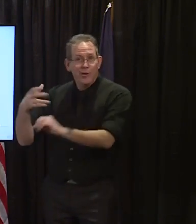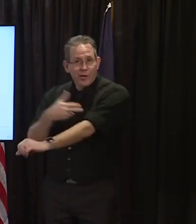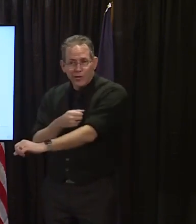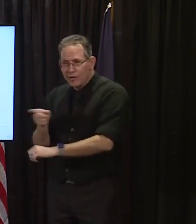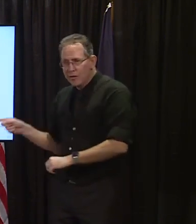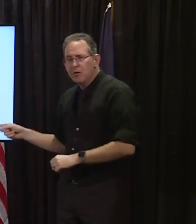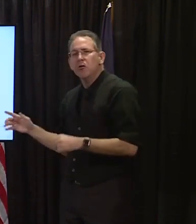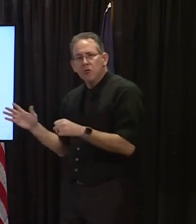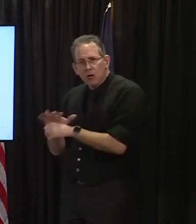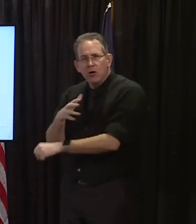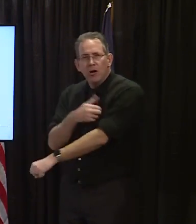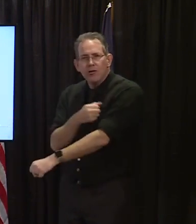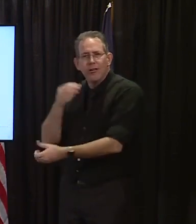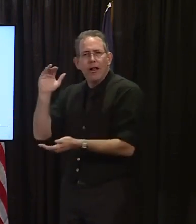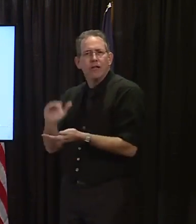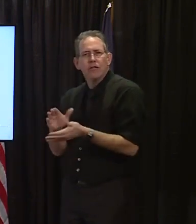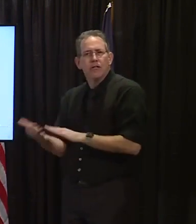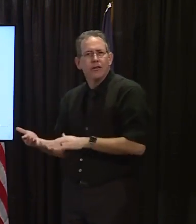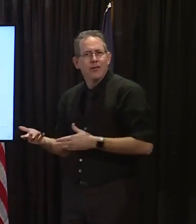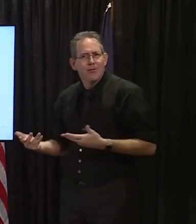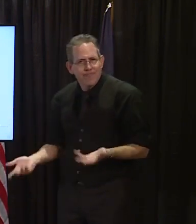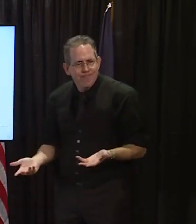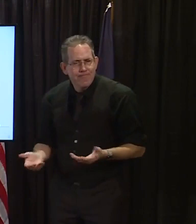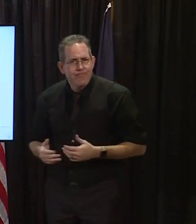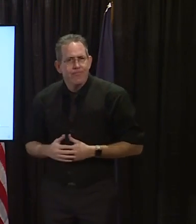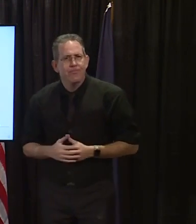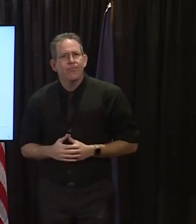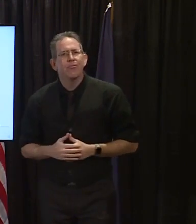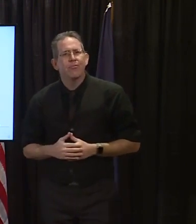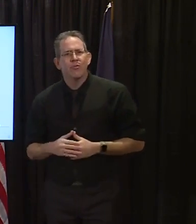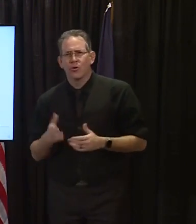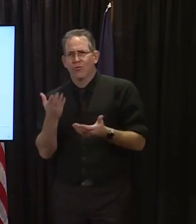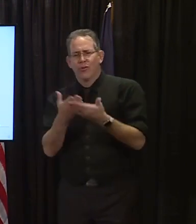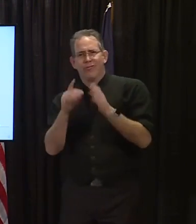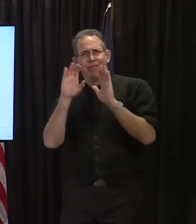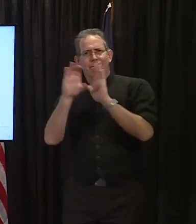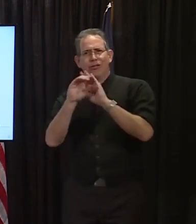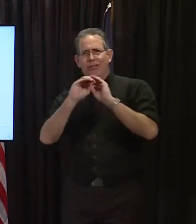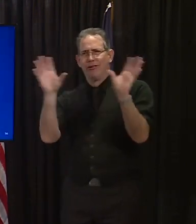delta wave and into the omicron wave as well. And again, you can see here, why